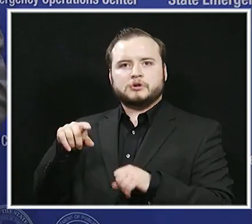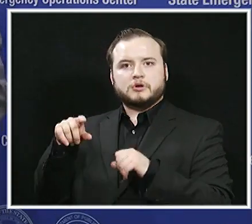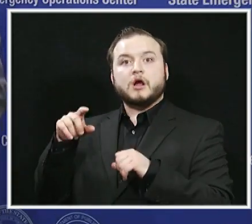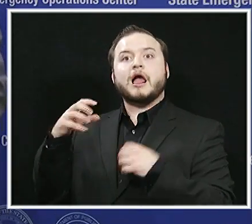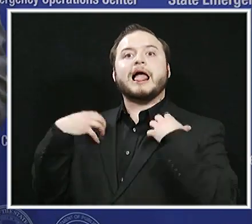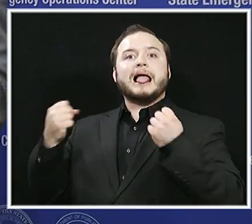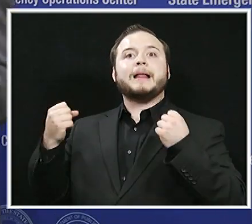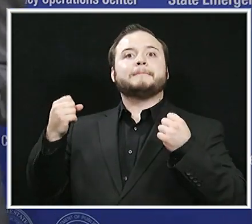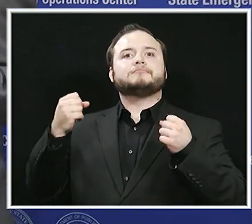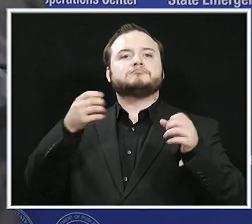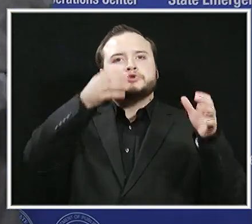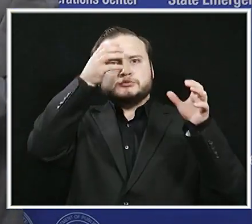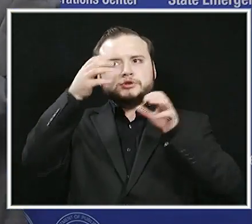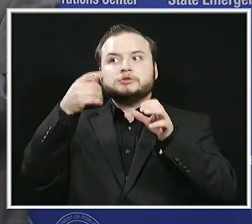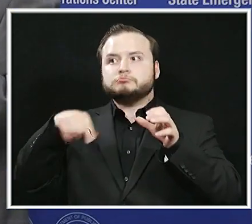the data on it showed